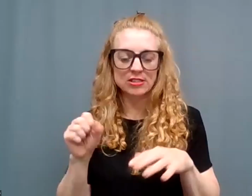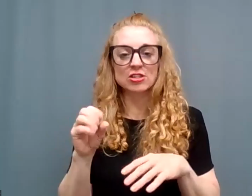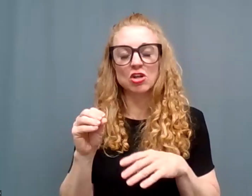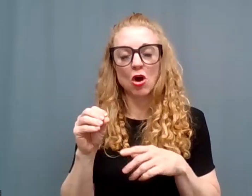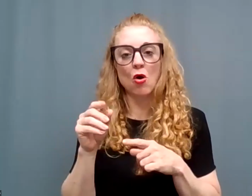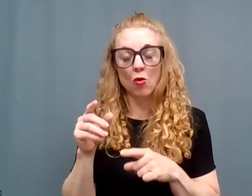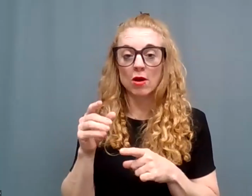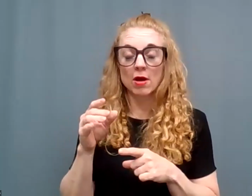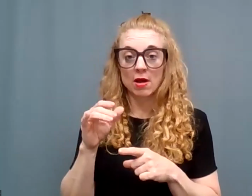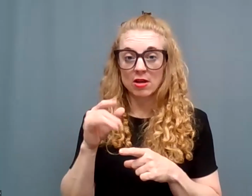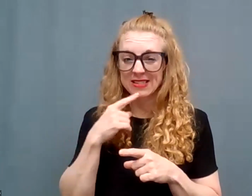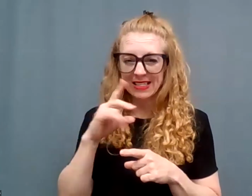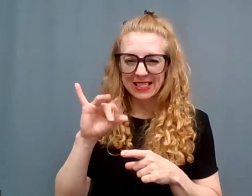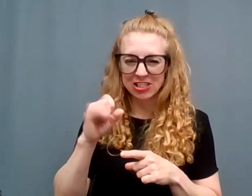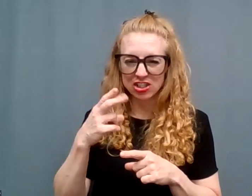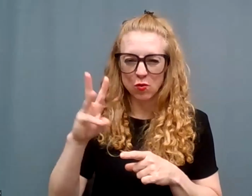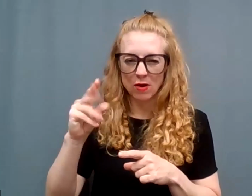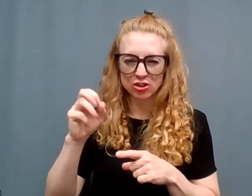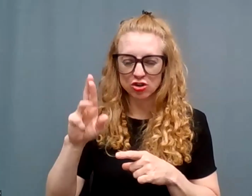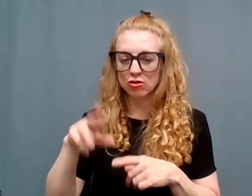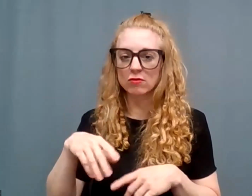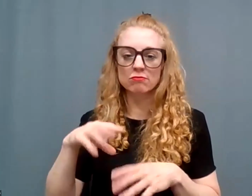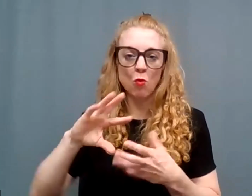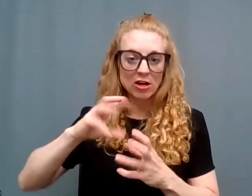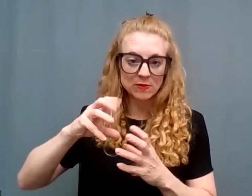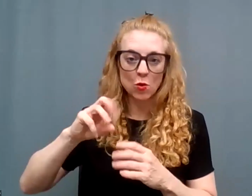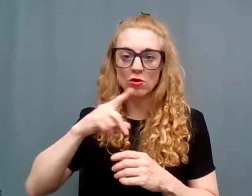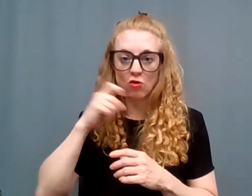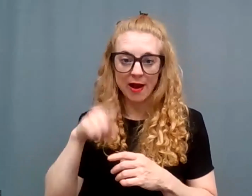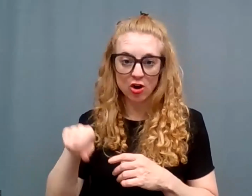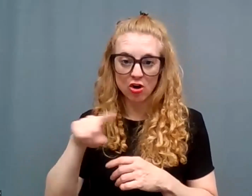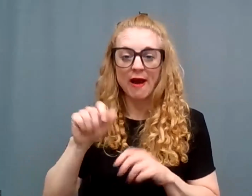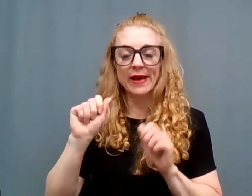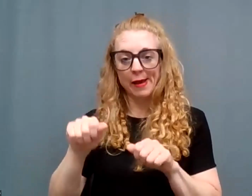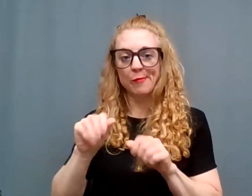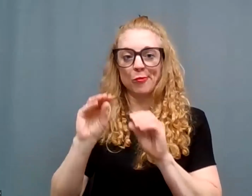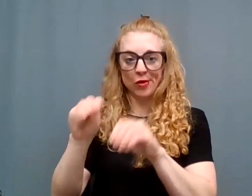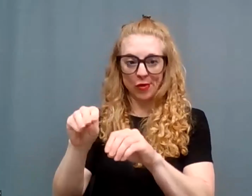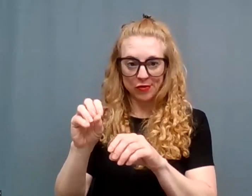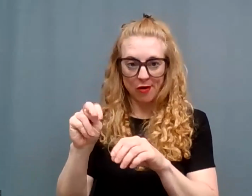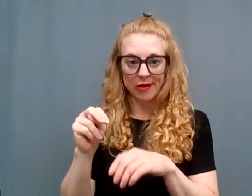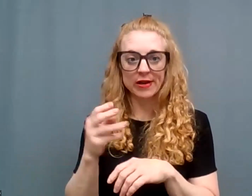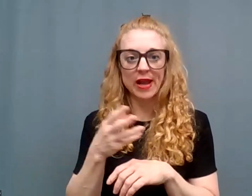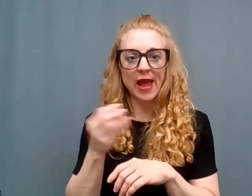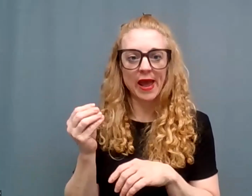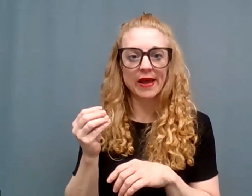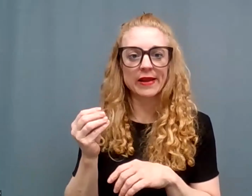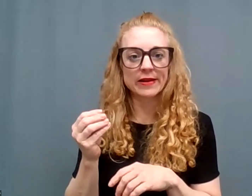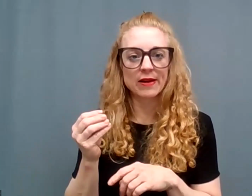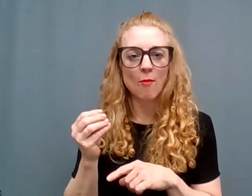dishwasher a washing screen or a dryer I can put those on and say okay as soon as it detects that